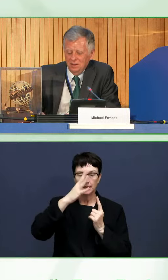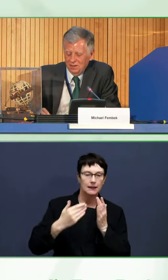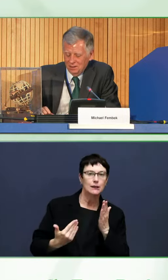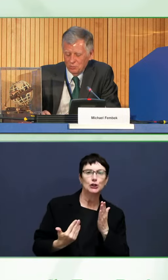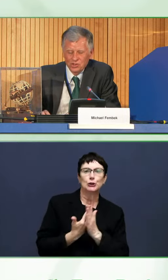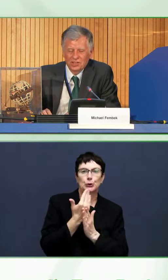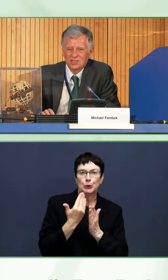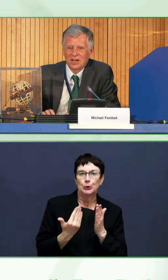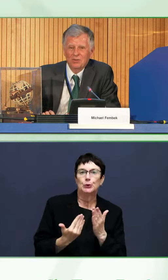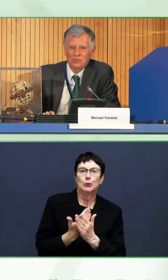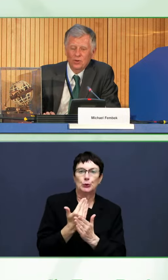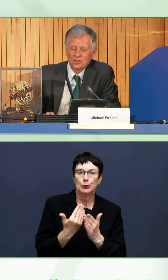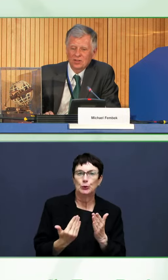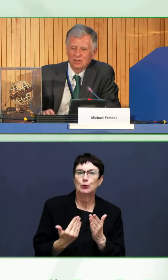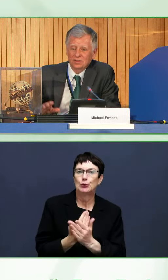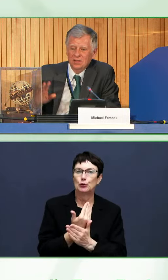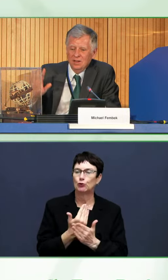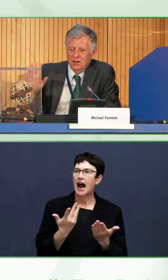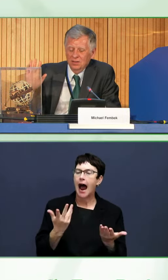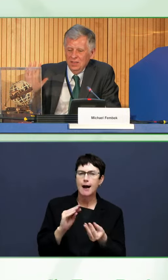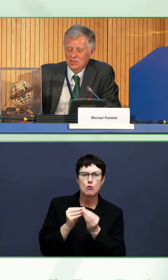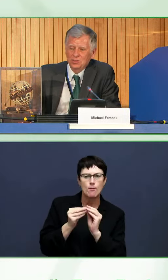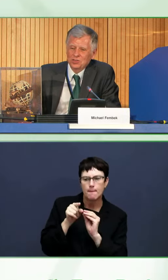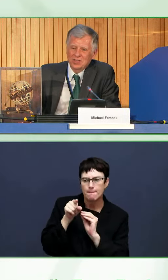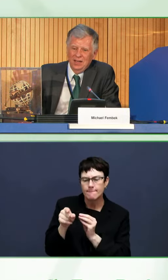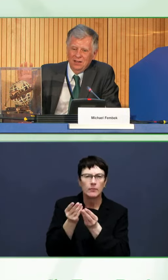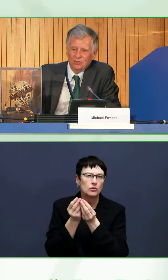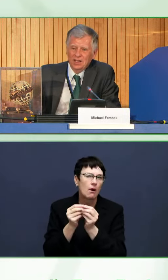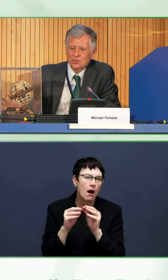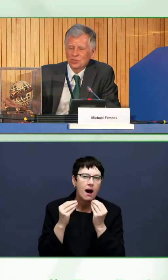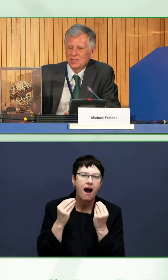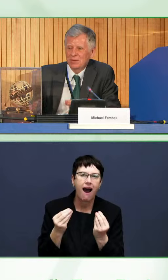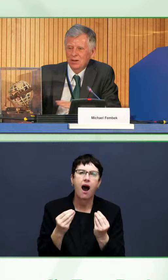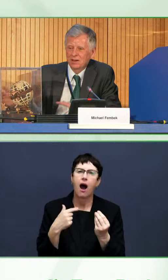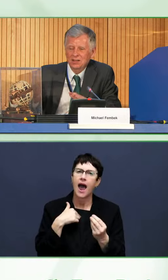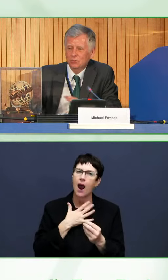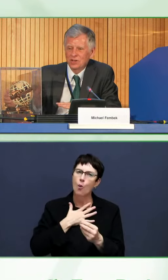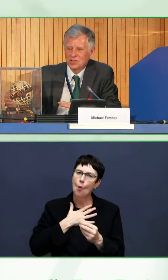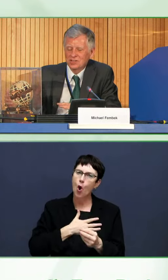The Project Discovery works on easy to scale, grassroots solutions.